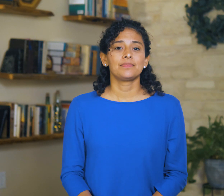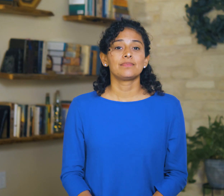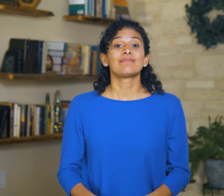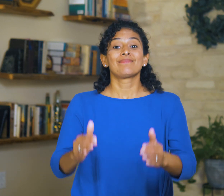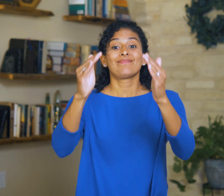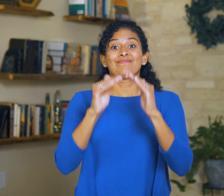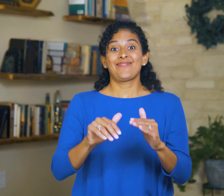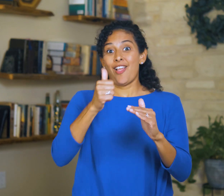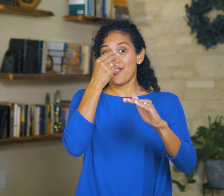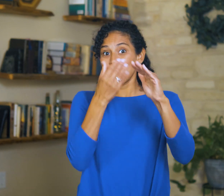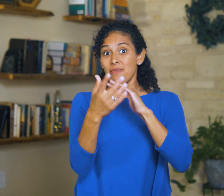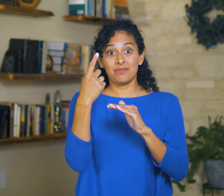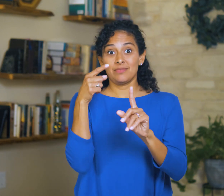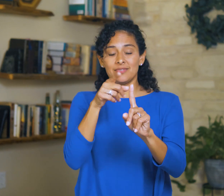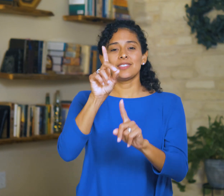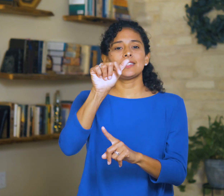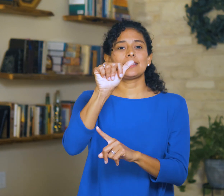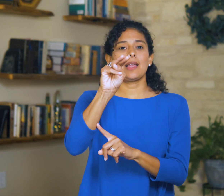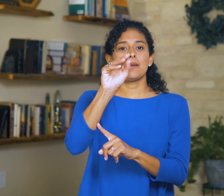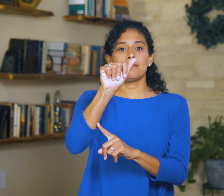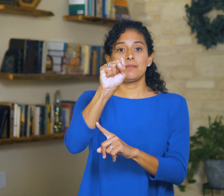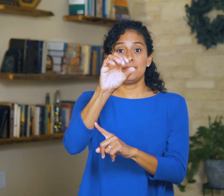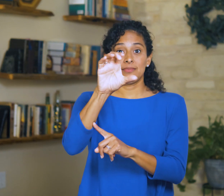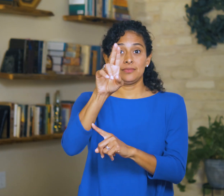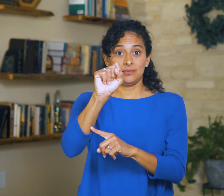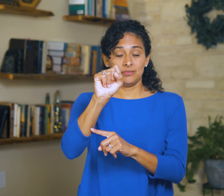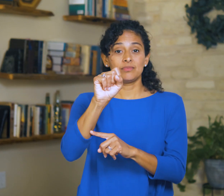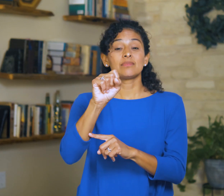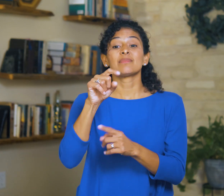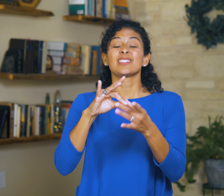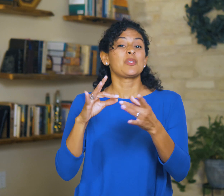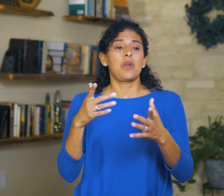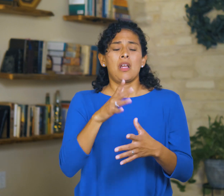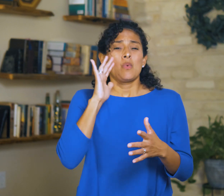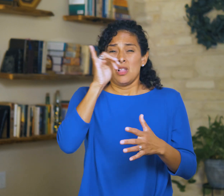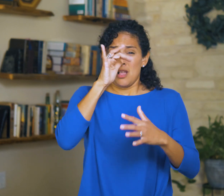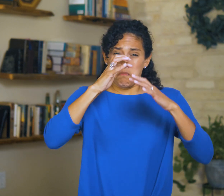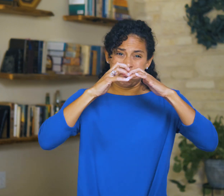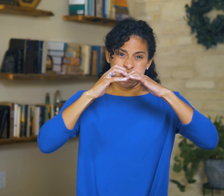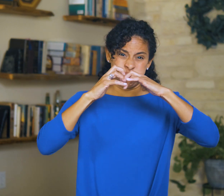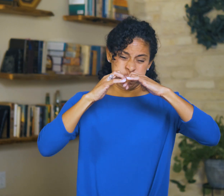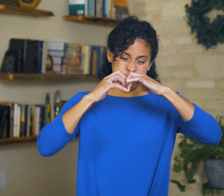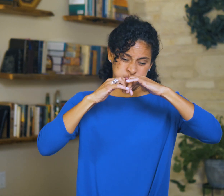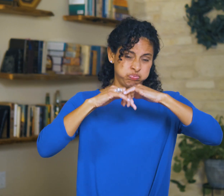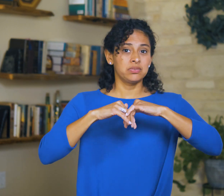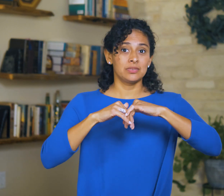Finally, the prophecy for Damascus says it’ll be a heap of ruins.